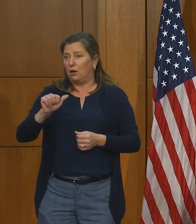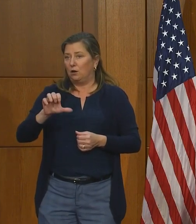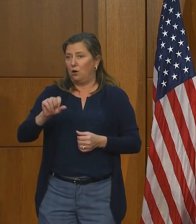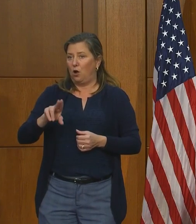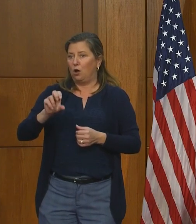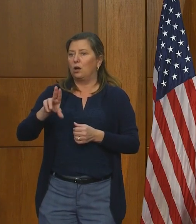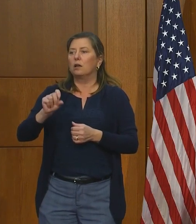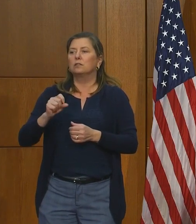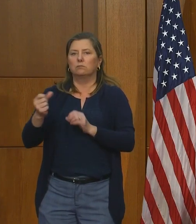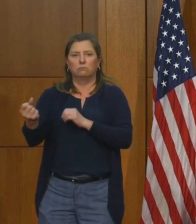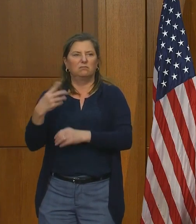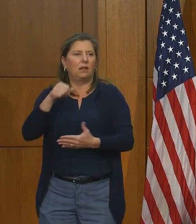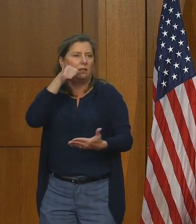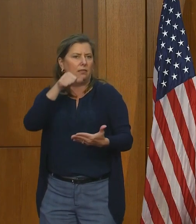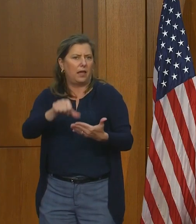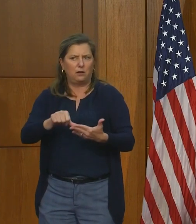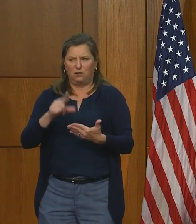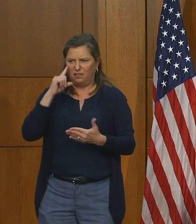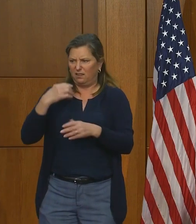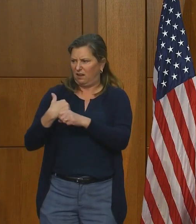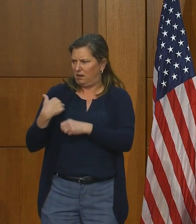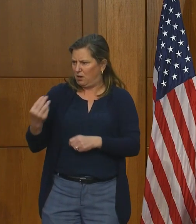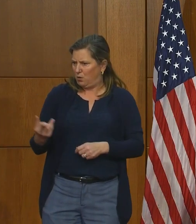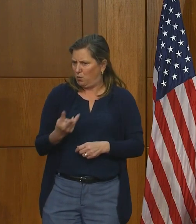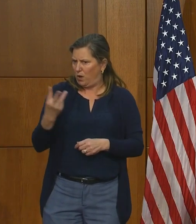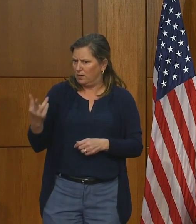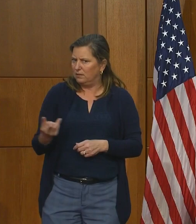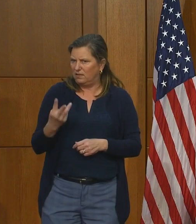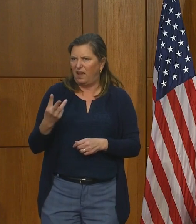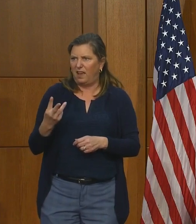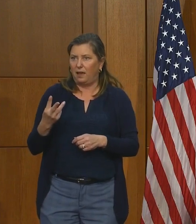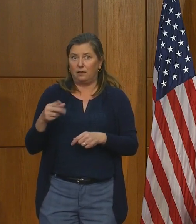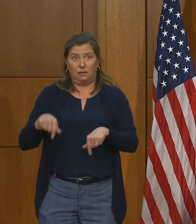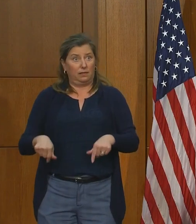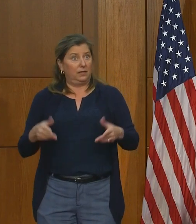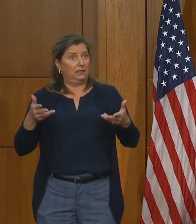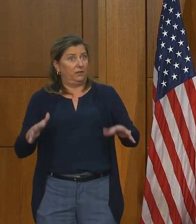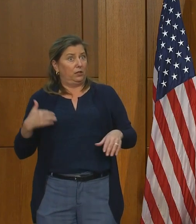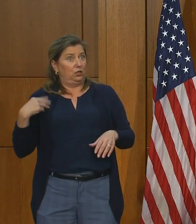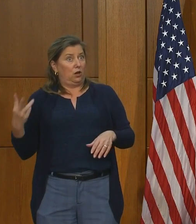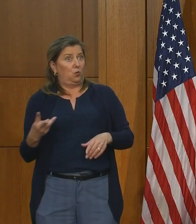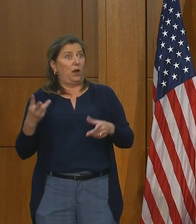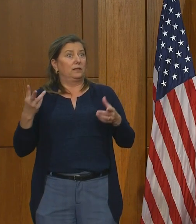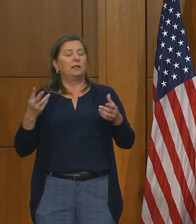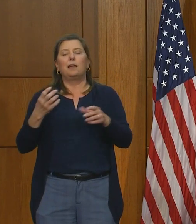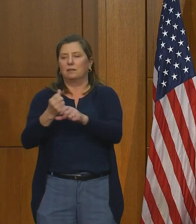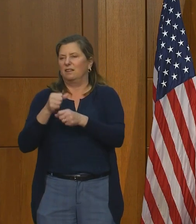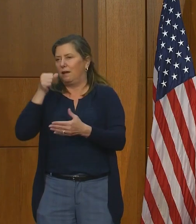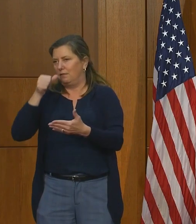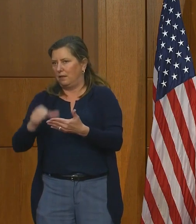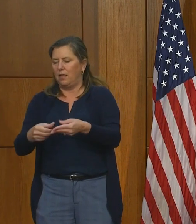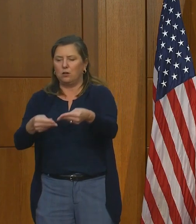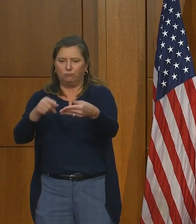YEAH THE WAS FROM THE VIRGINIA. BLACK CAUCUS LETTER I RECEIVE.